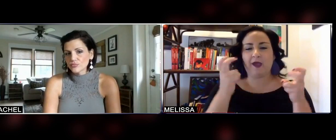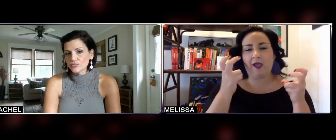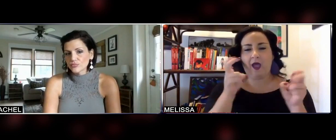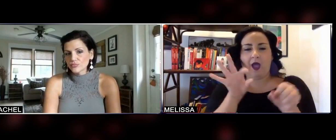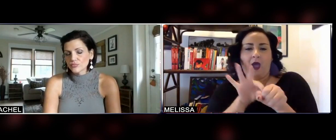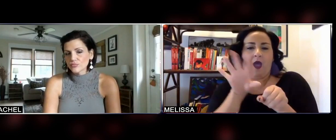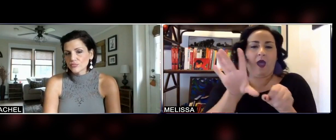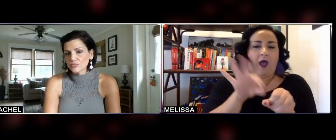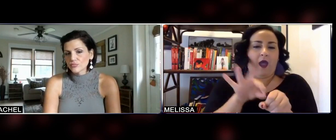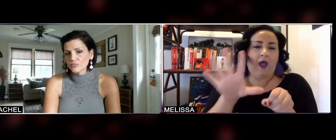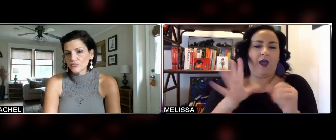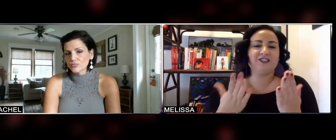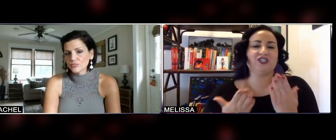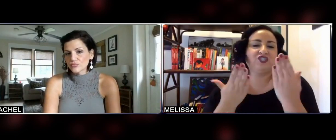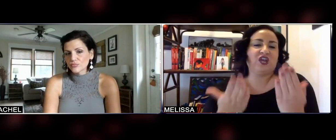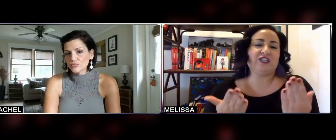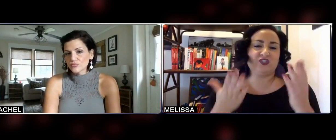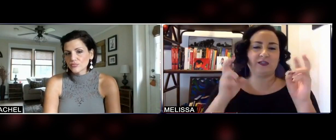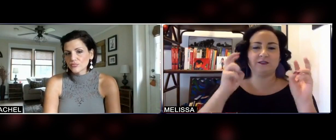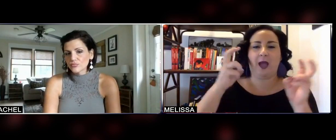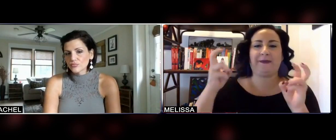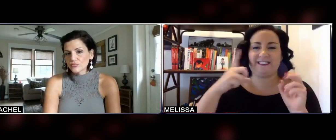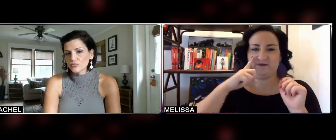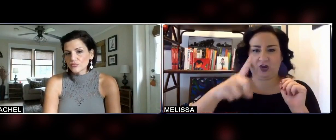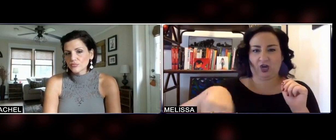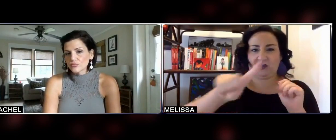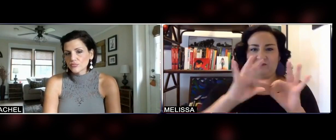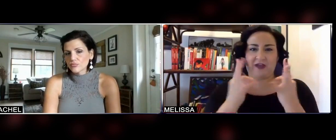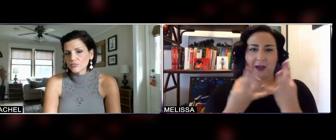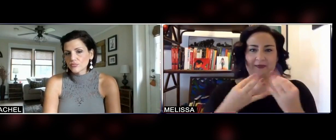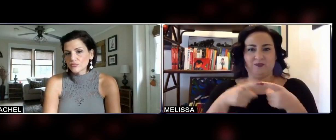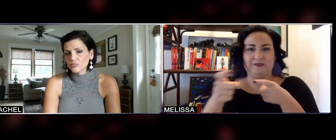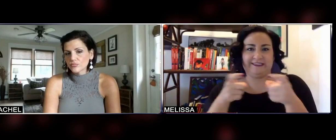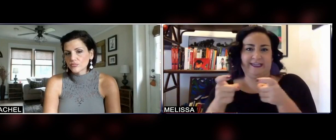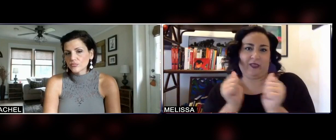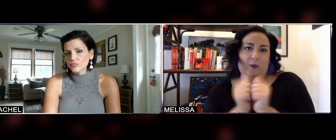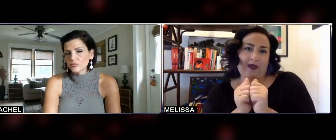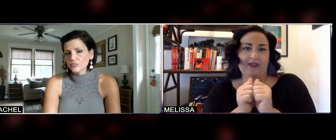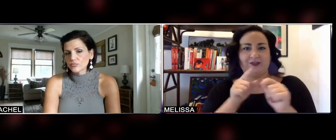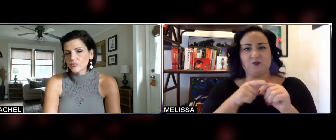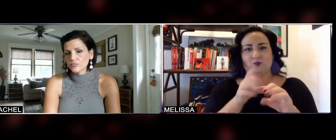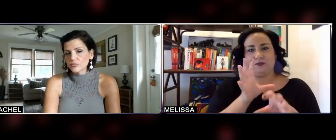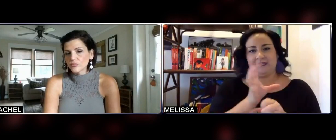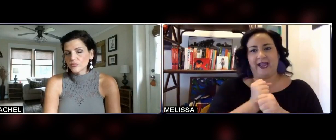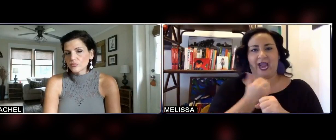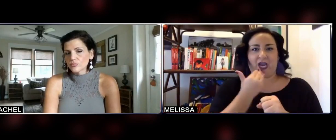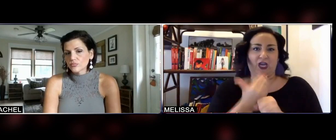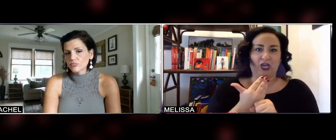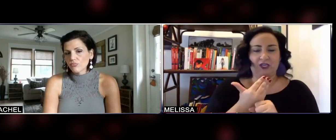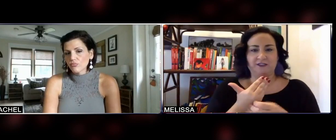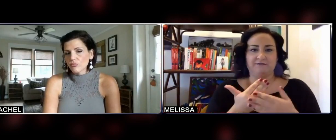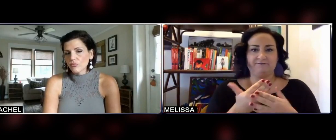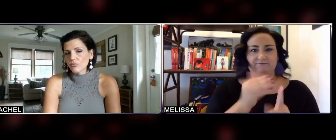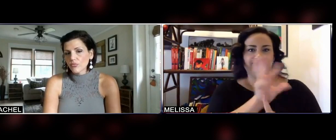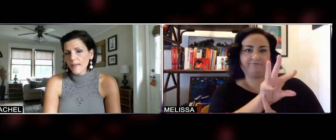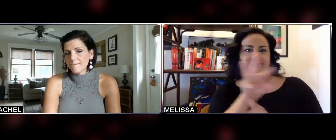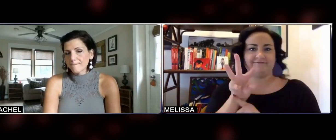spoonfed your family suggestions and topics for the family to deal with in order to get good ratings.